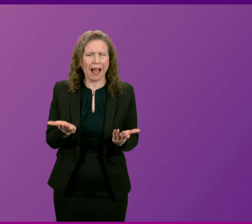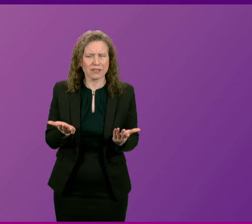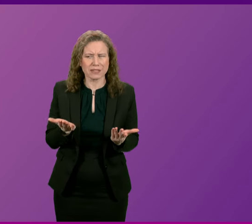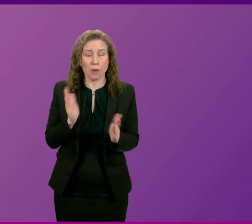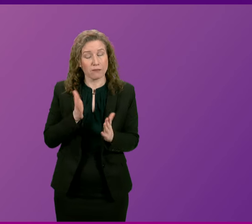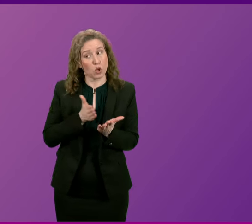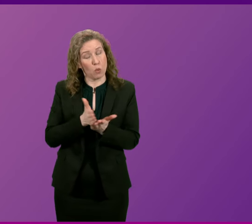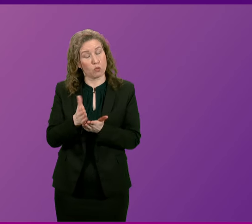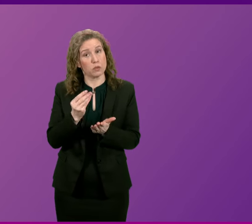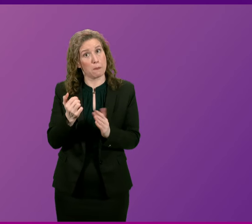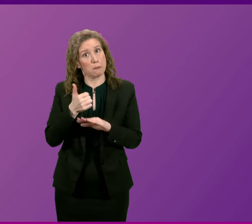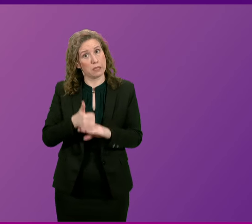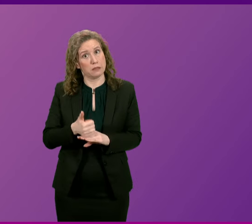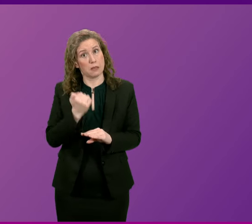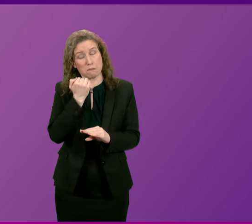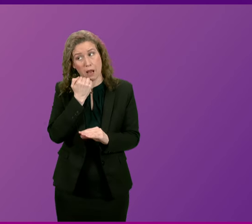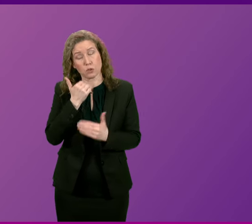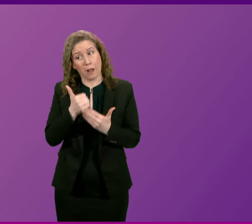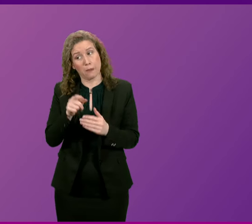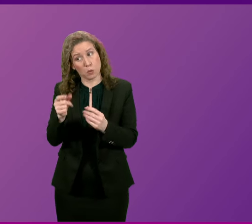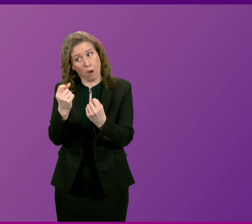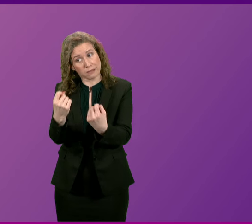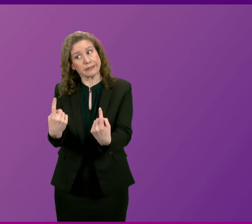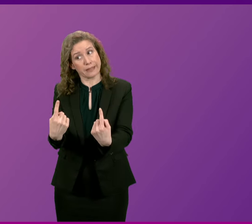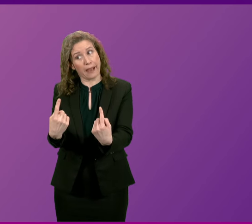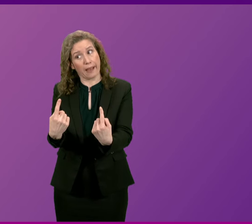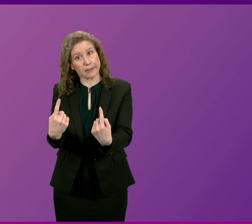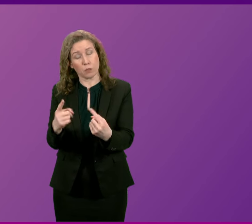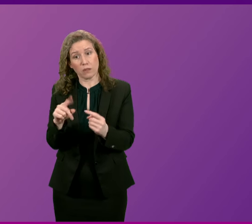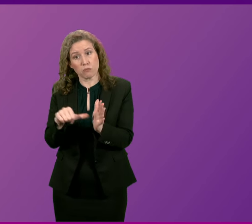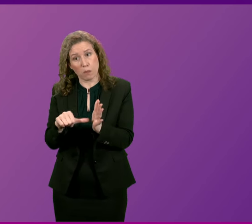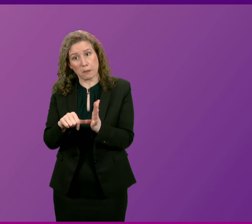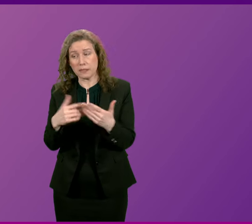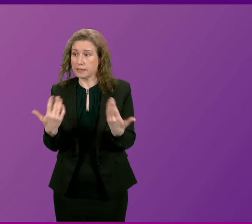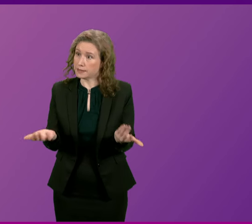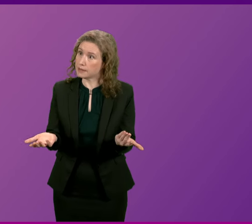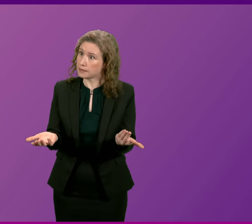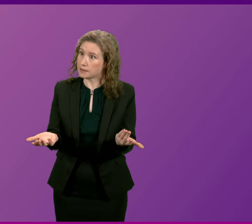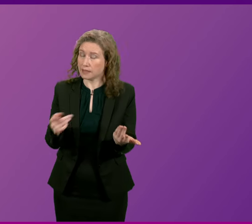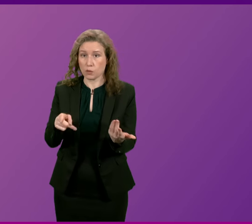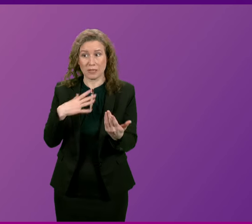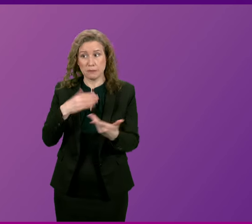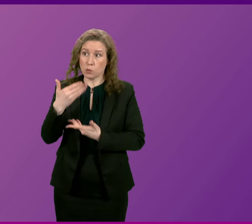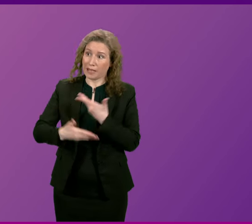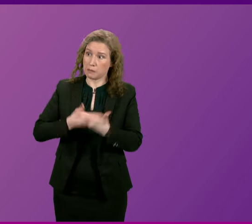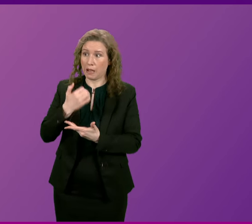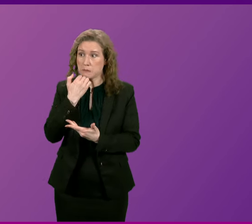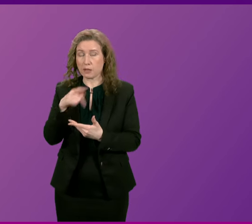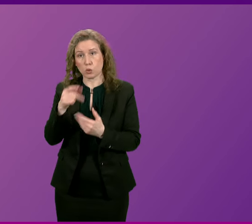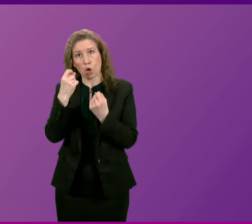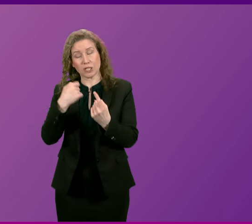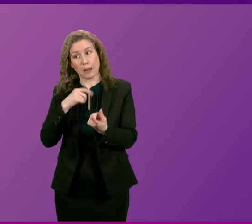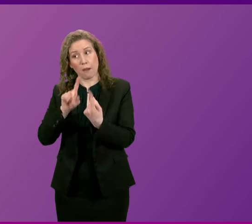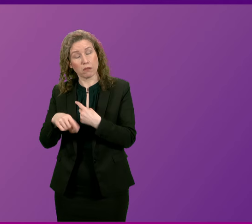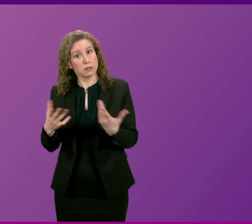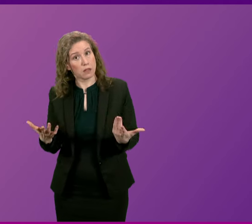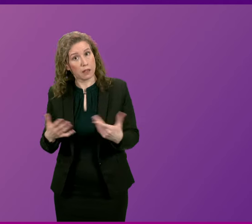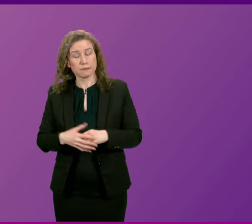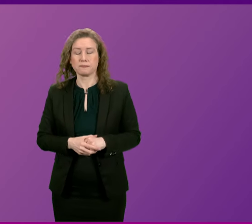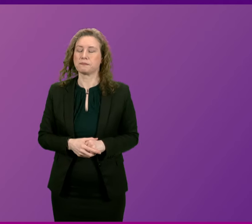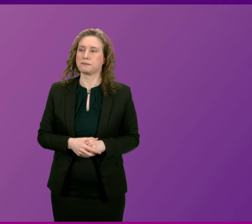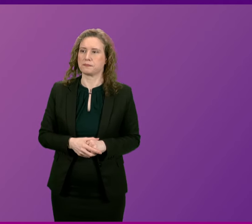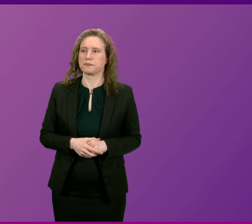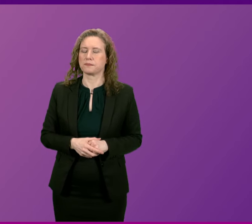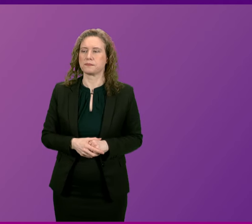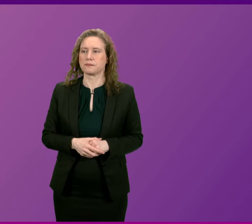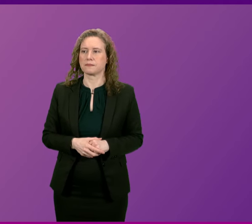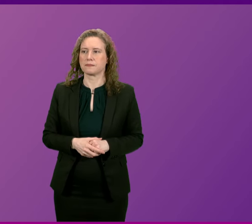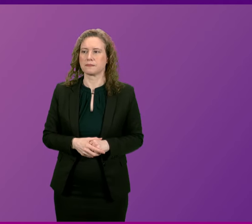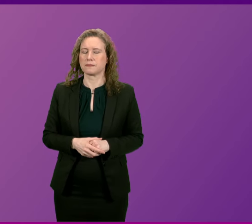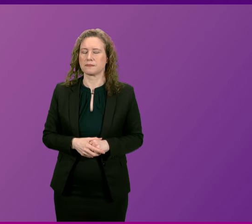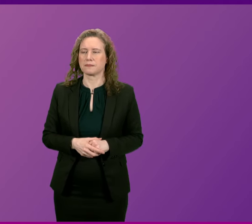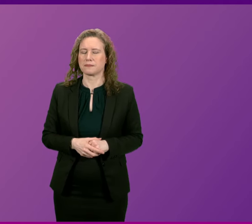some elementary arithmetic to help you out here with understanding the answer.